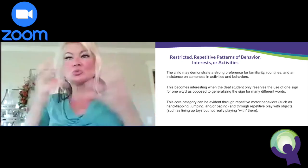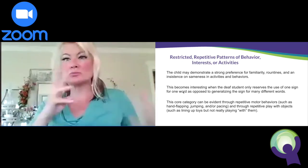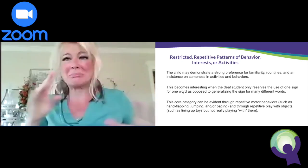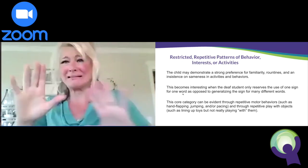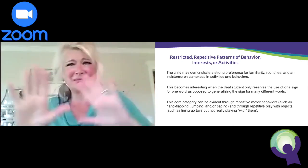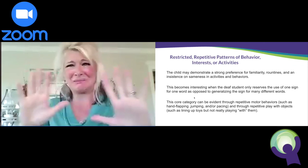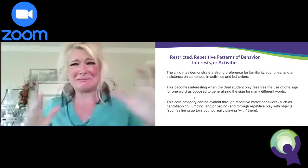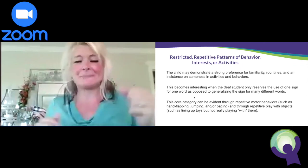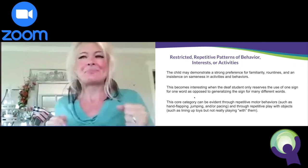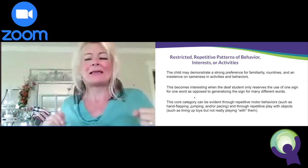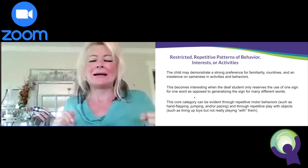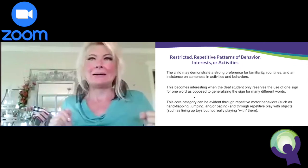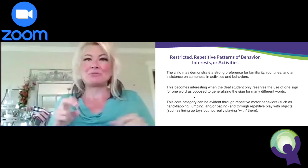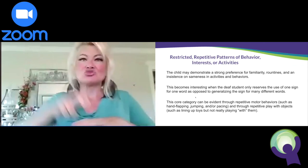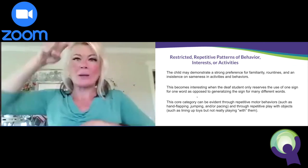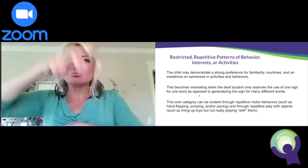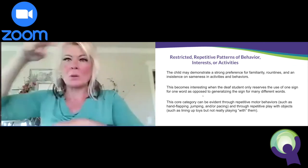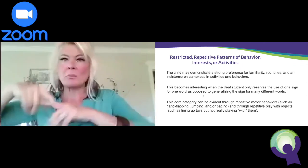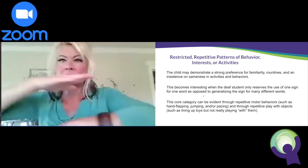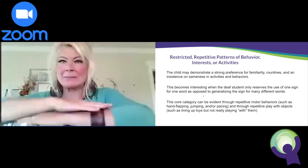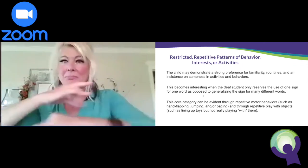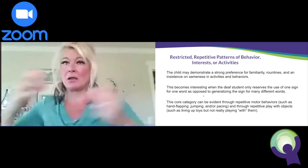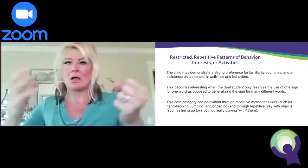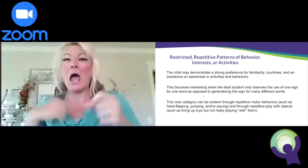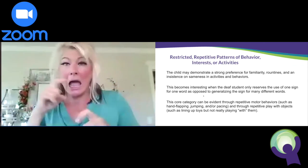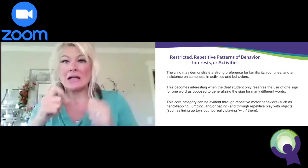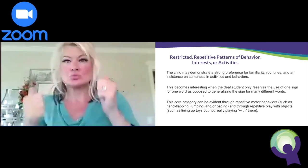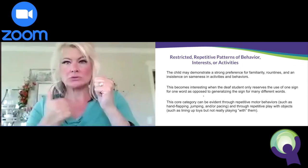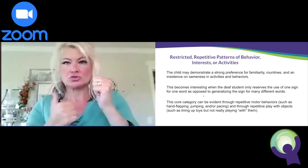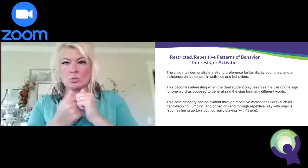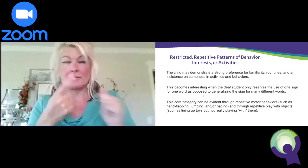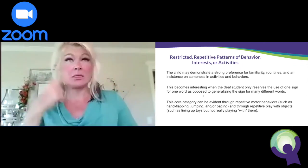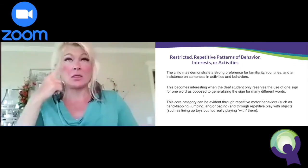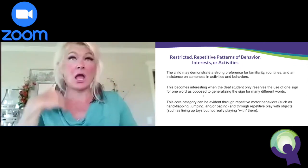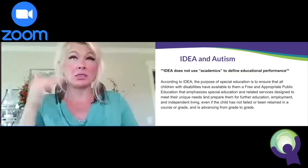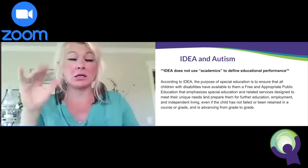and I thought he was gonna drink too much water. He was jumping from table to